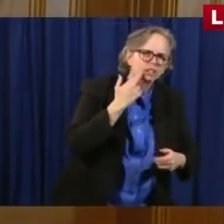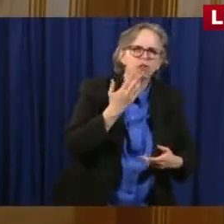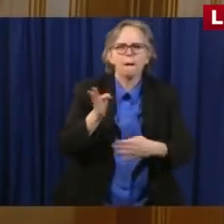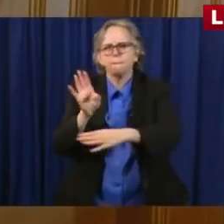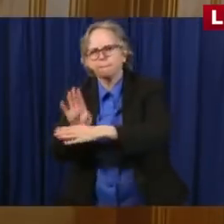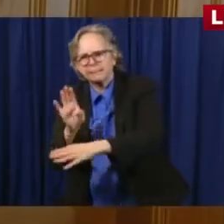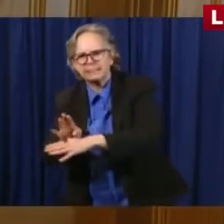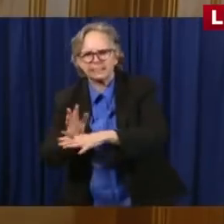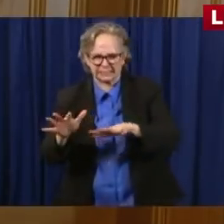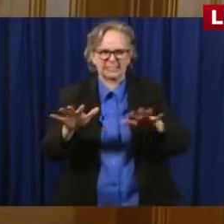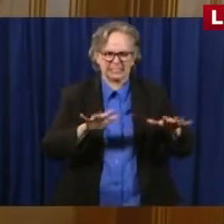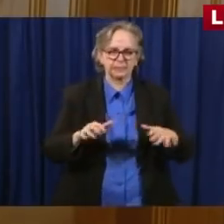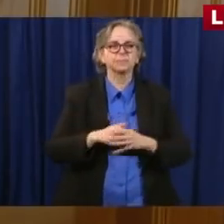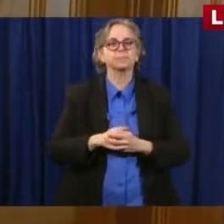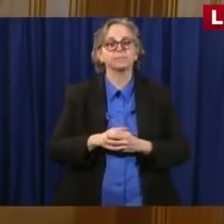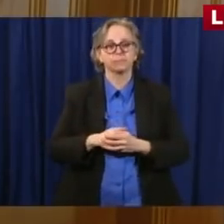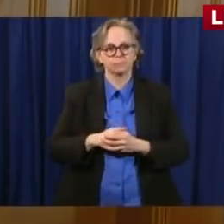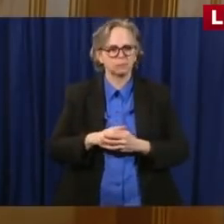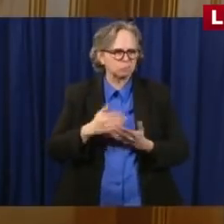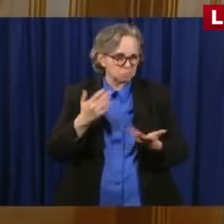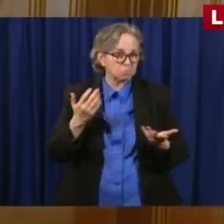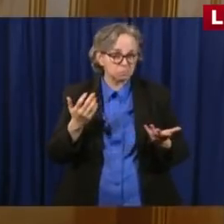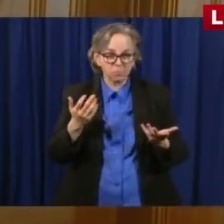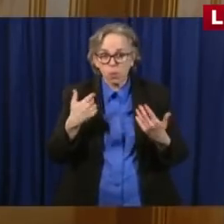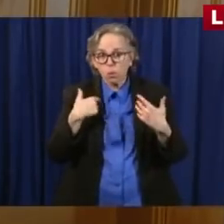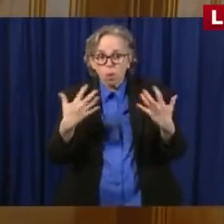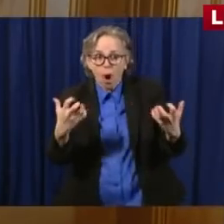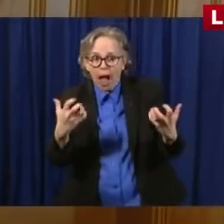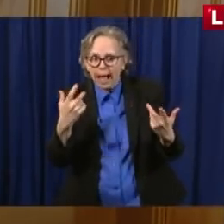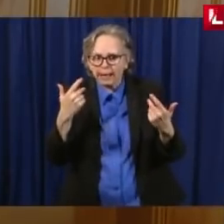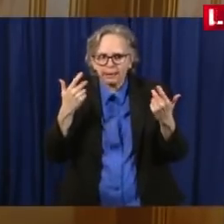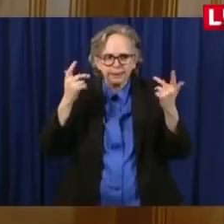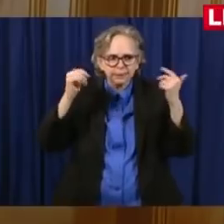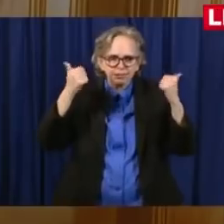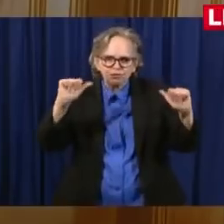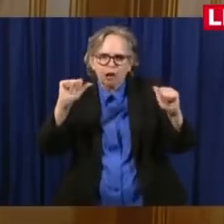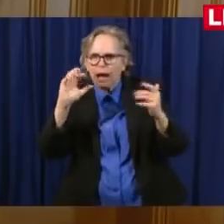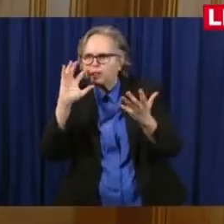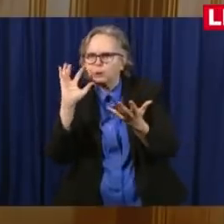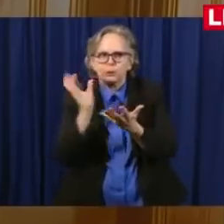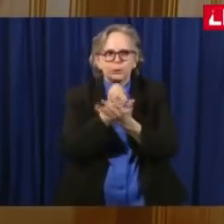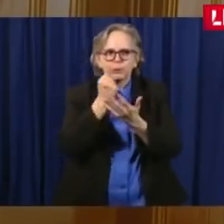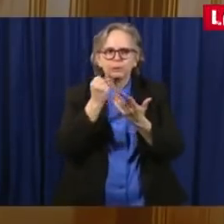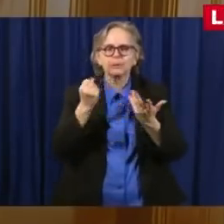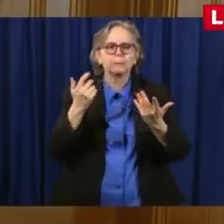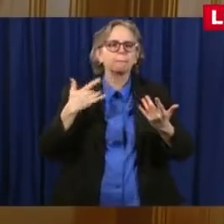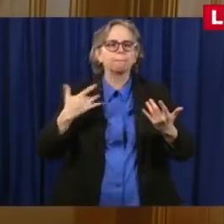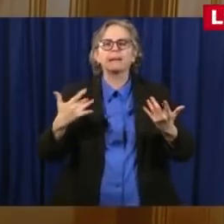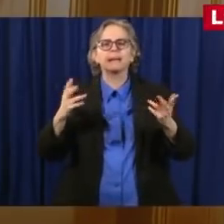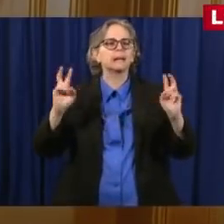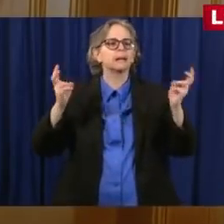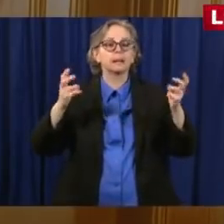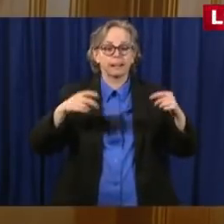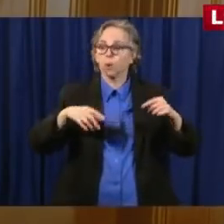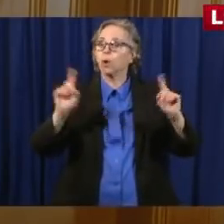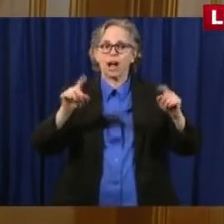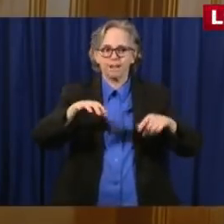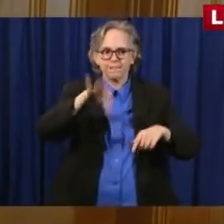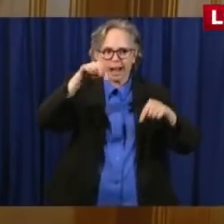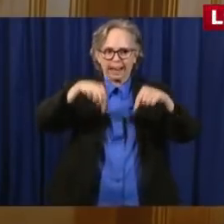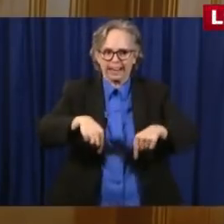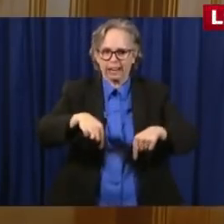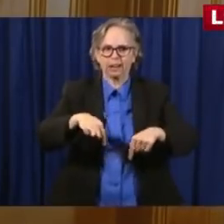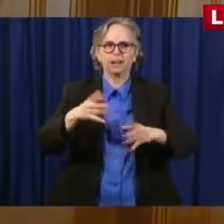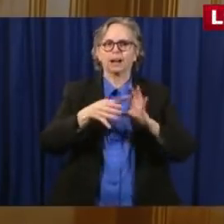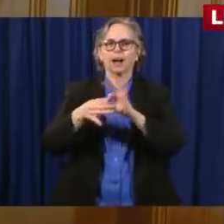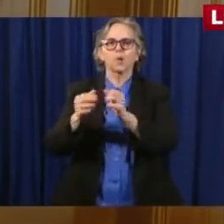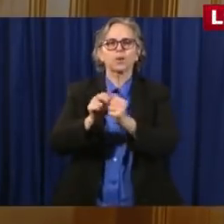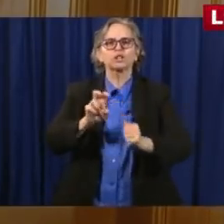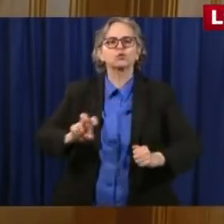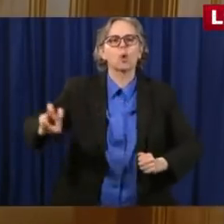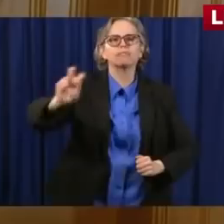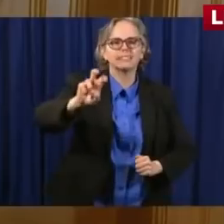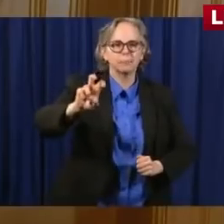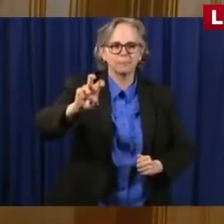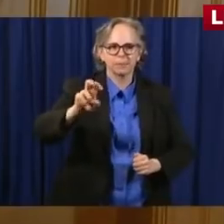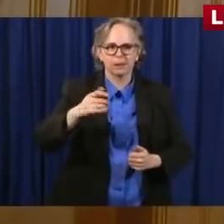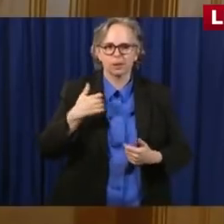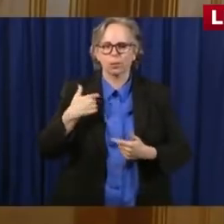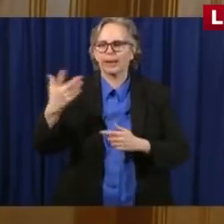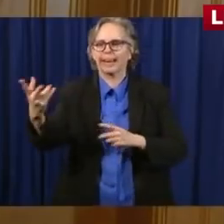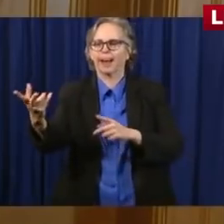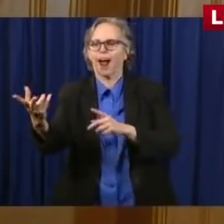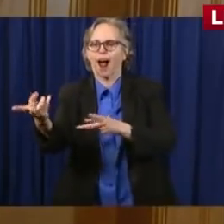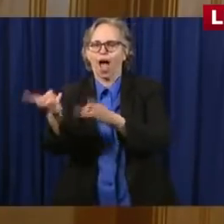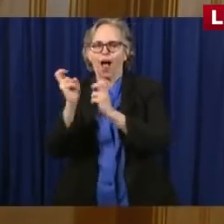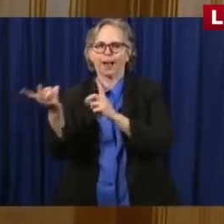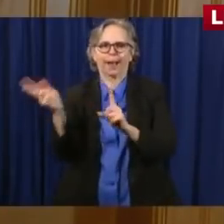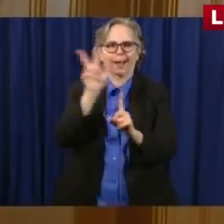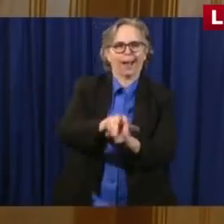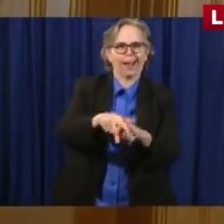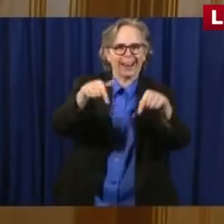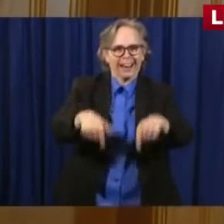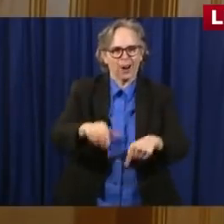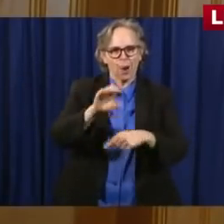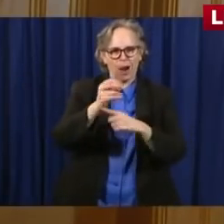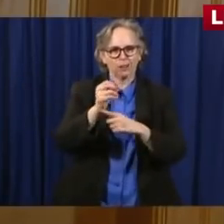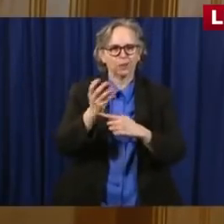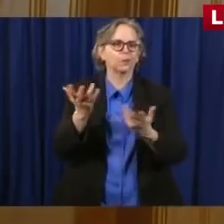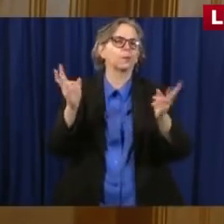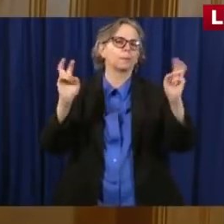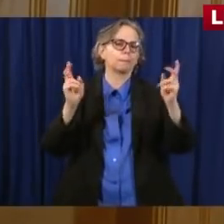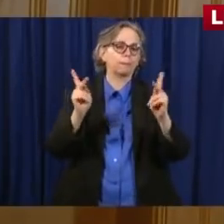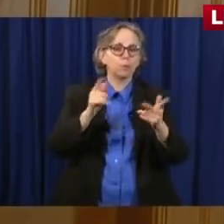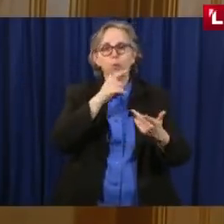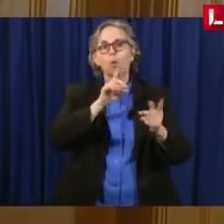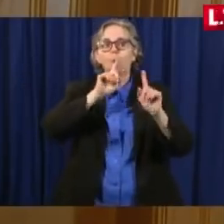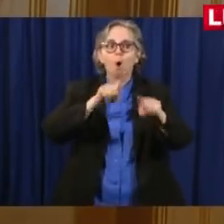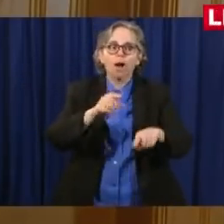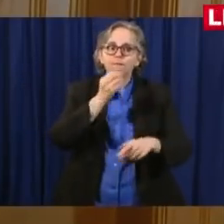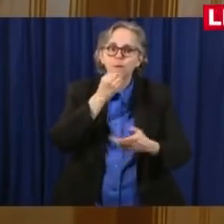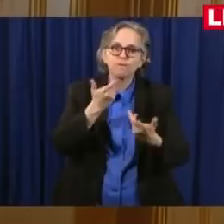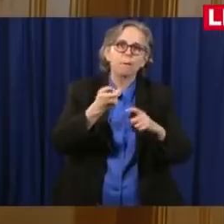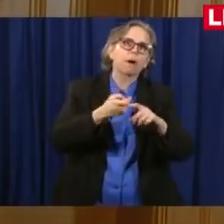FIND IT HERE HAS BEEN THE SLOGAN OF OUR FOLKS IN TOURISM, BUT WE WANTED TO UTILIZE THAT IN REGARD TO OUR RESTAURANTS, WHO ARE ABLE TO PROVIDE TAKEOUT.